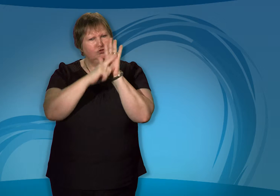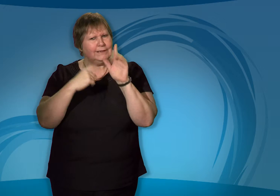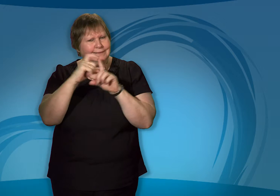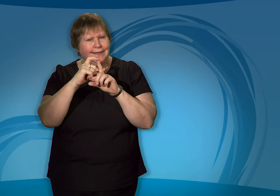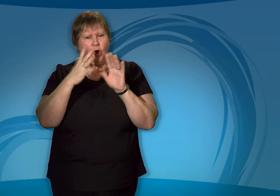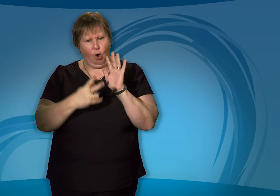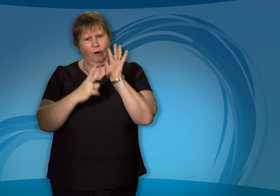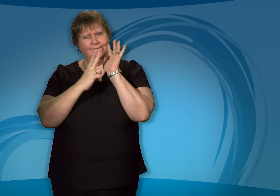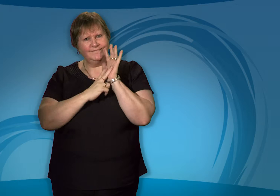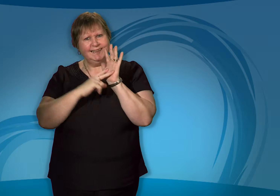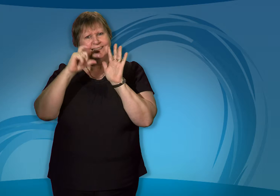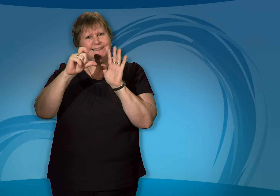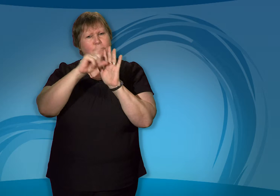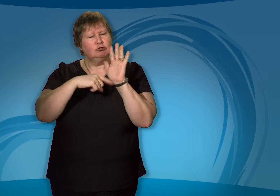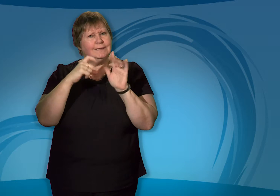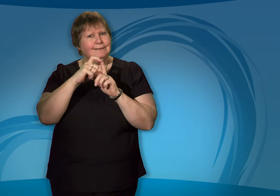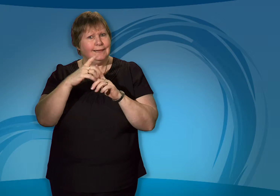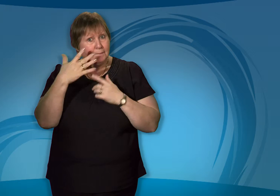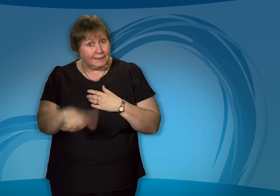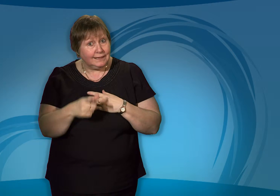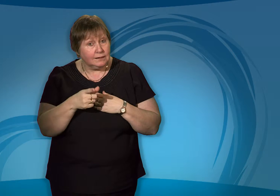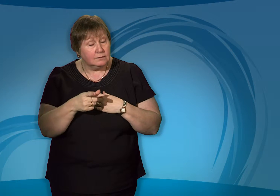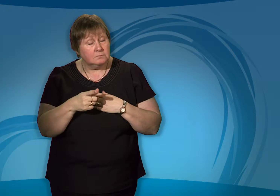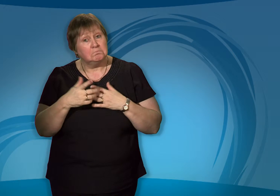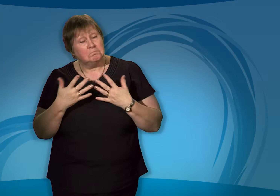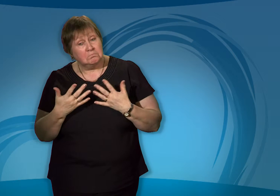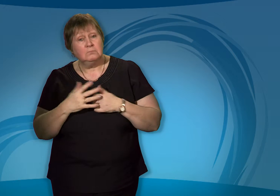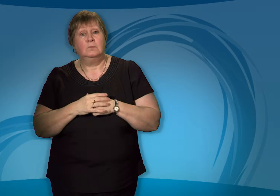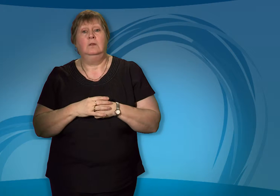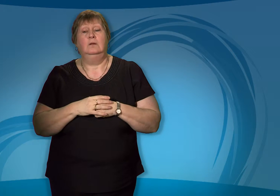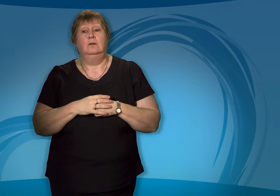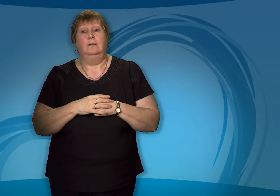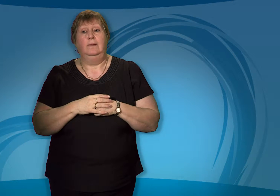of CJD or vCJD for public health purposes?